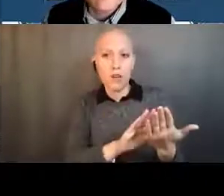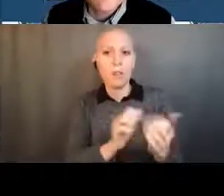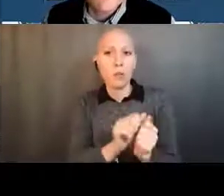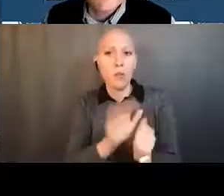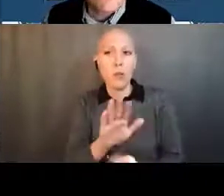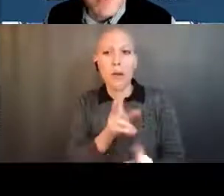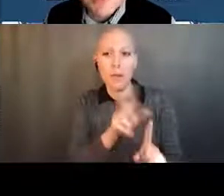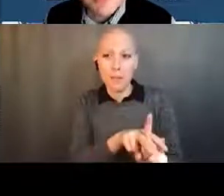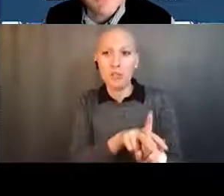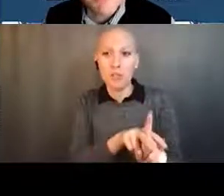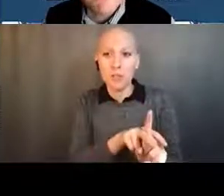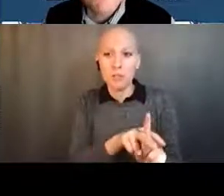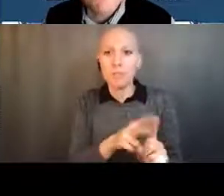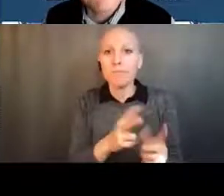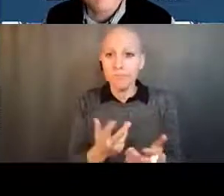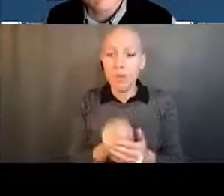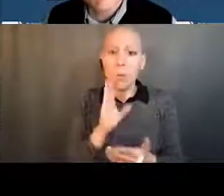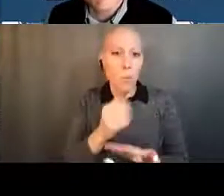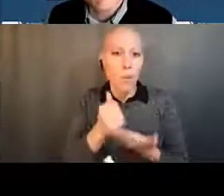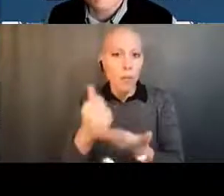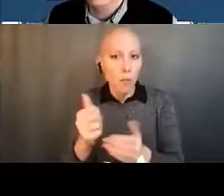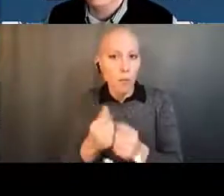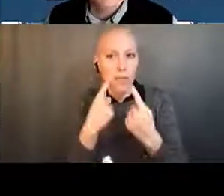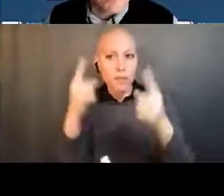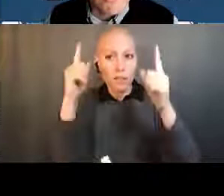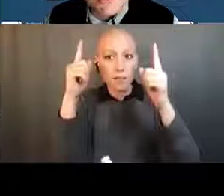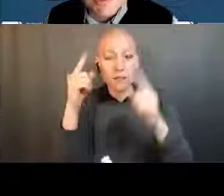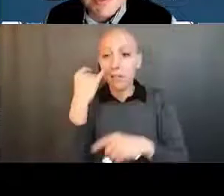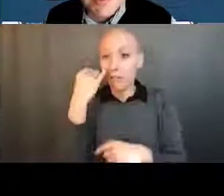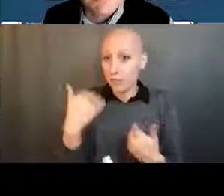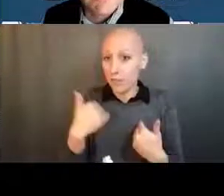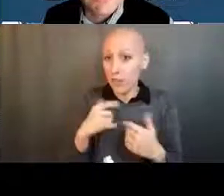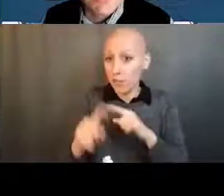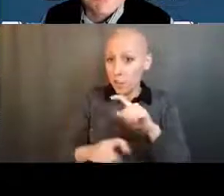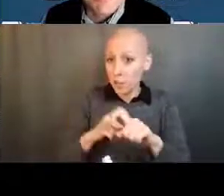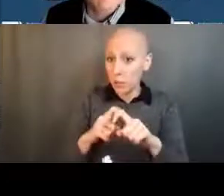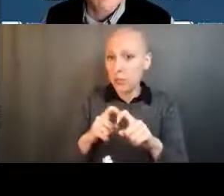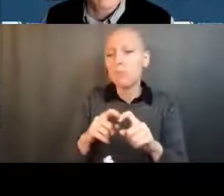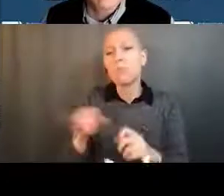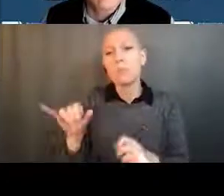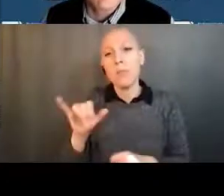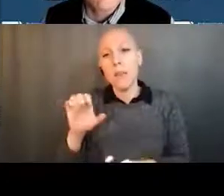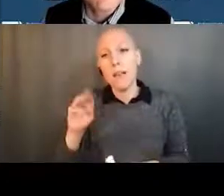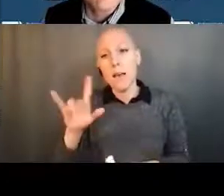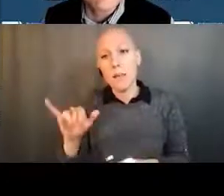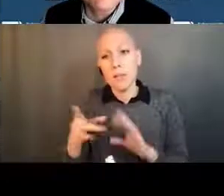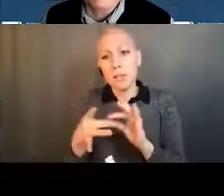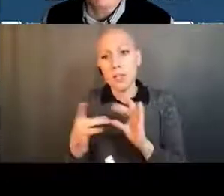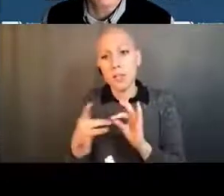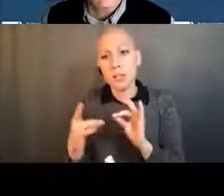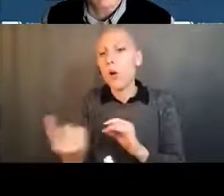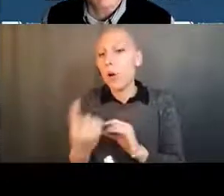And so if you have questions about those, as Emily mentioned, you can always reach out to the contact people that are in the FOA.